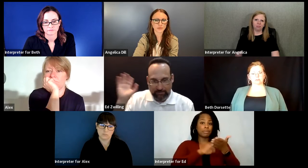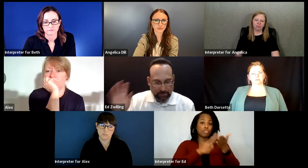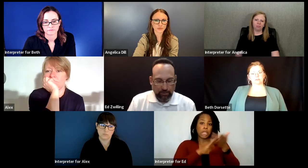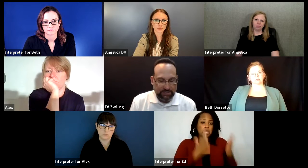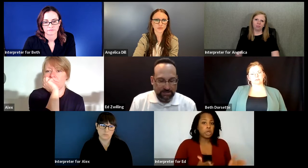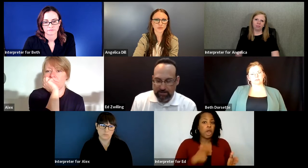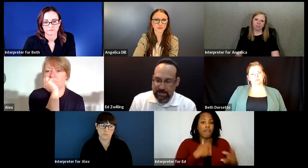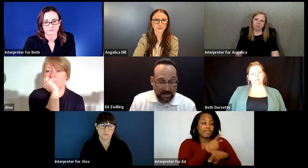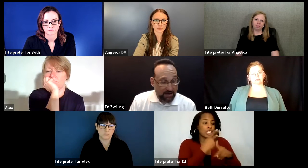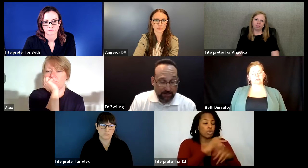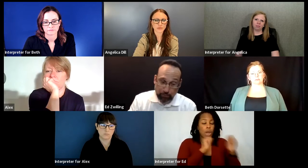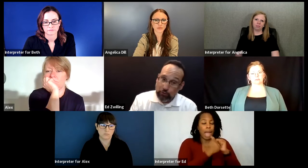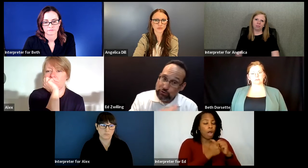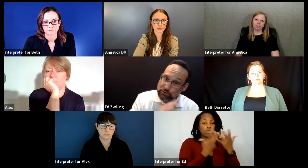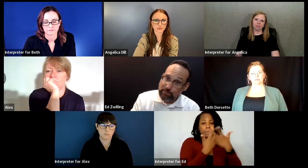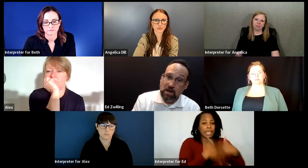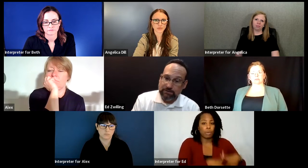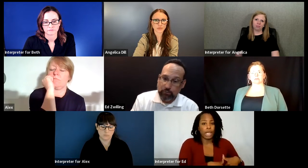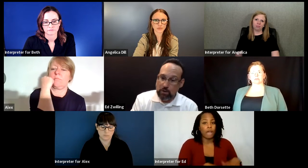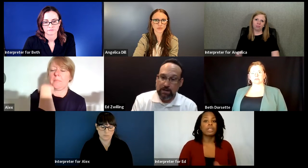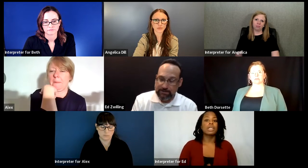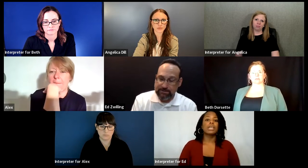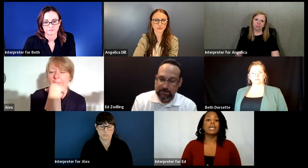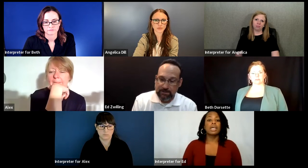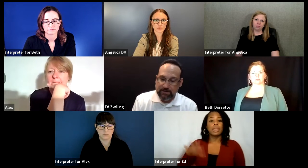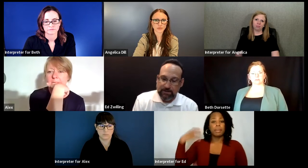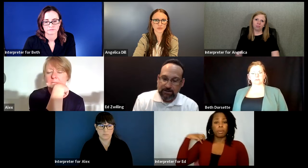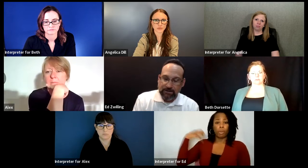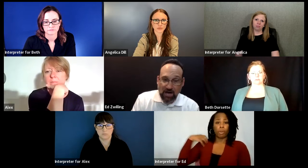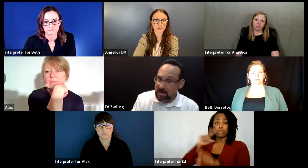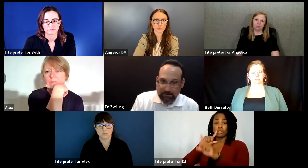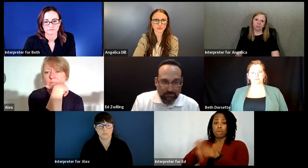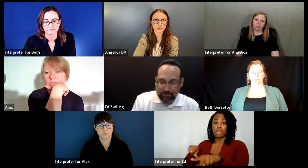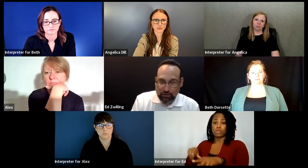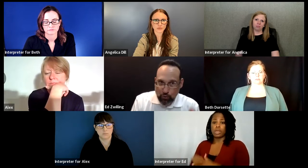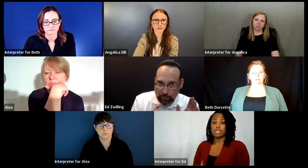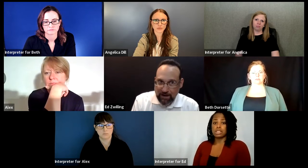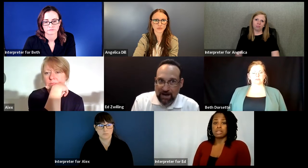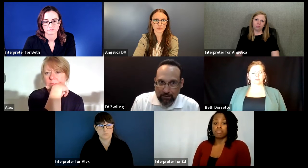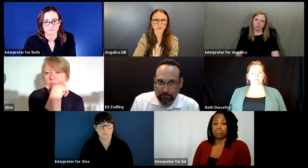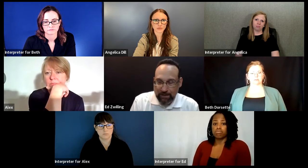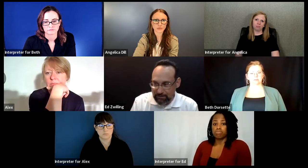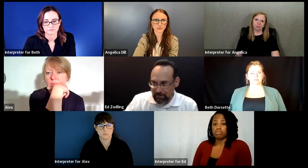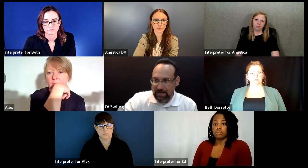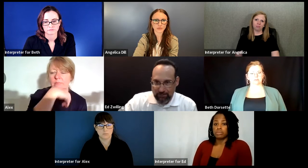Maybe I can find a part-time job and the employer's response was not, you're fired because you